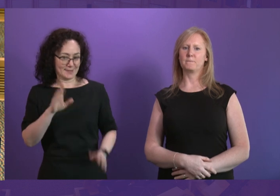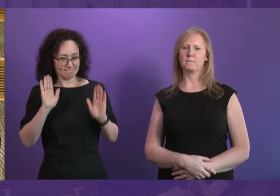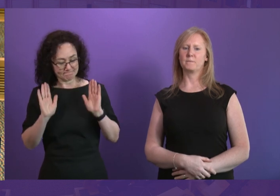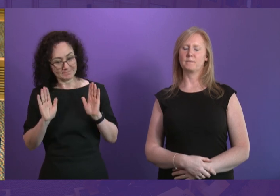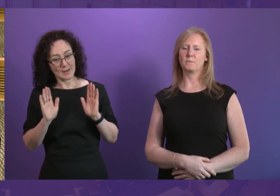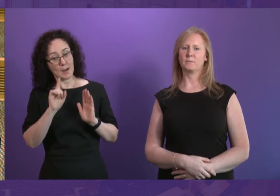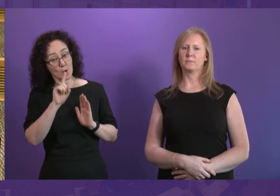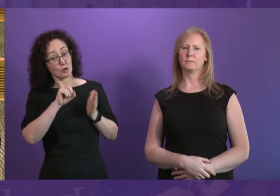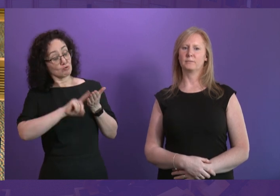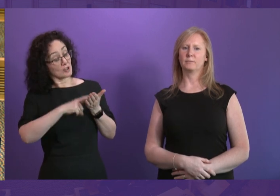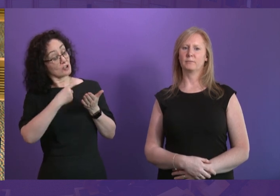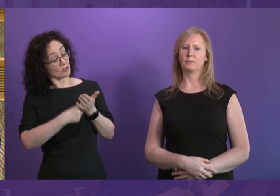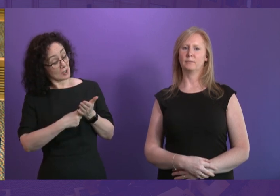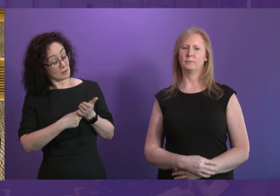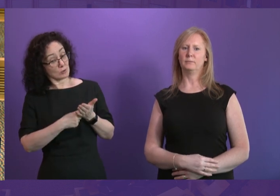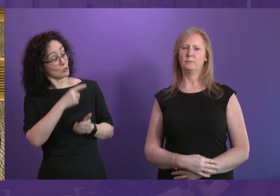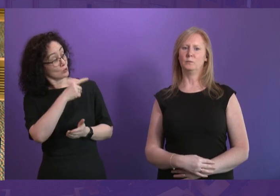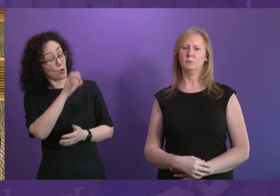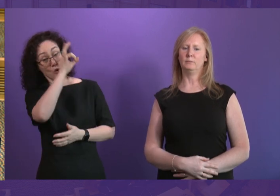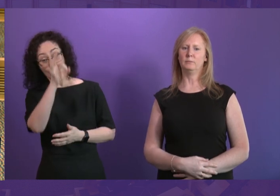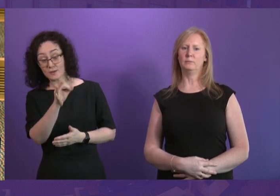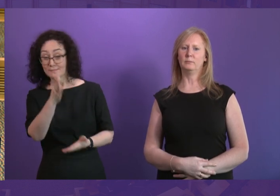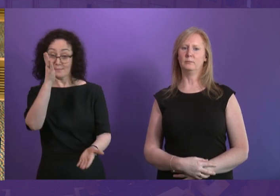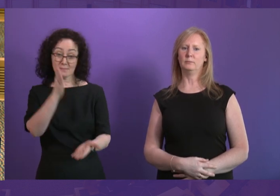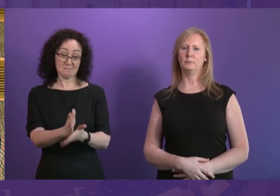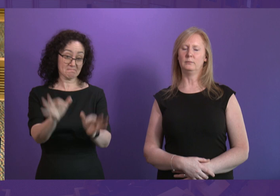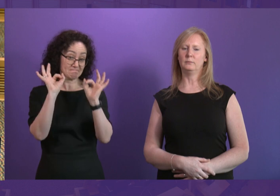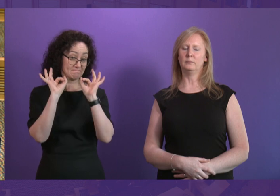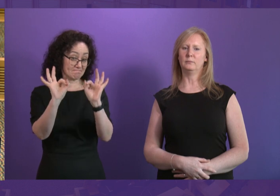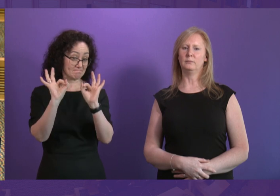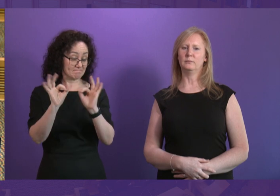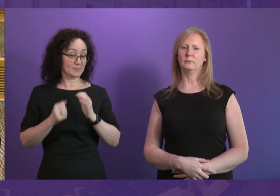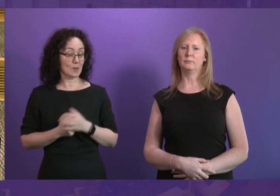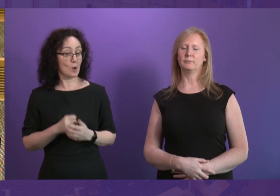Lyle’s question is absolutely on the money. The key performance indicator target for overall